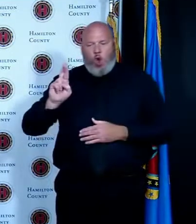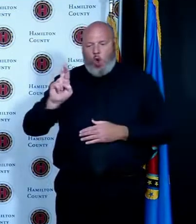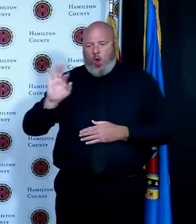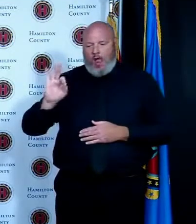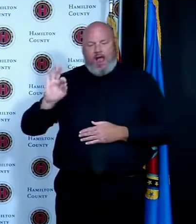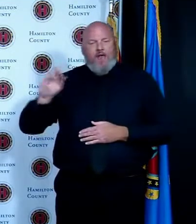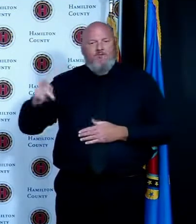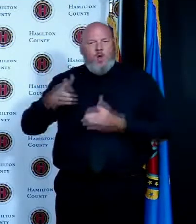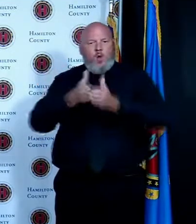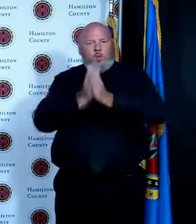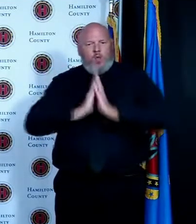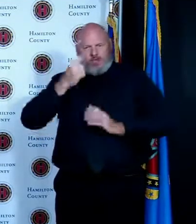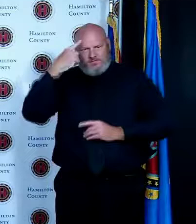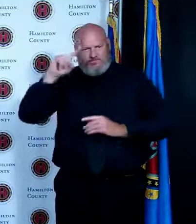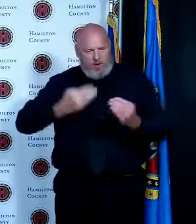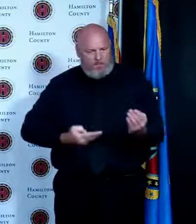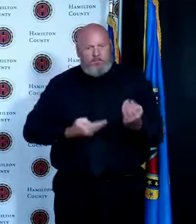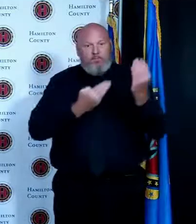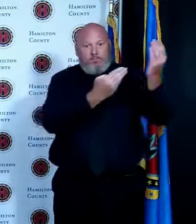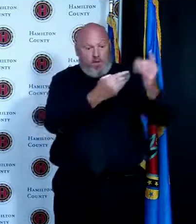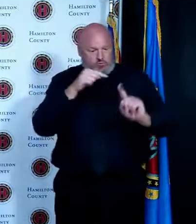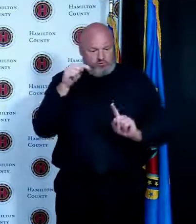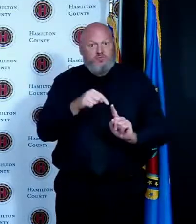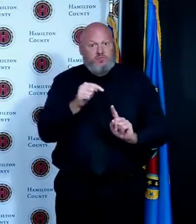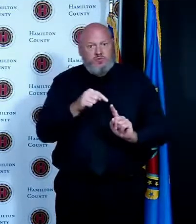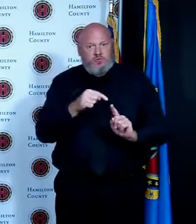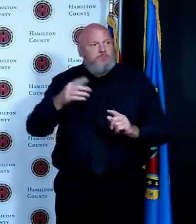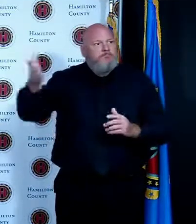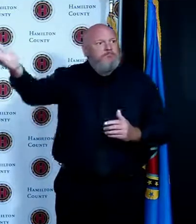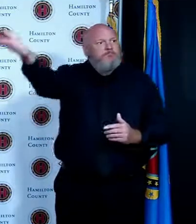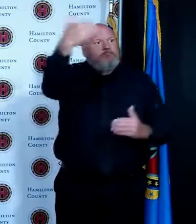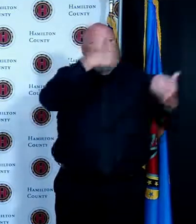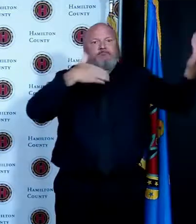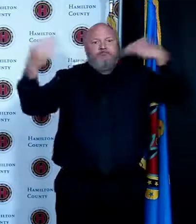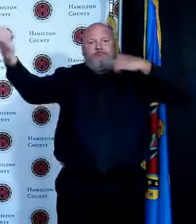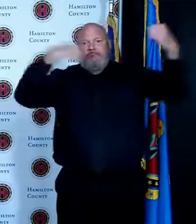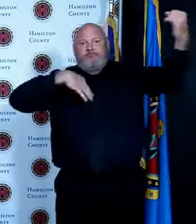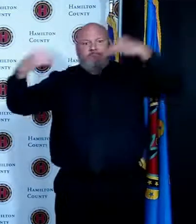residents would apply for assistance through the administering agency